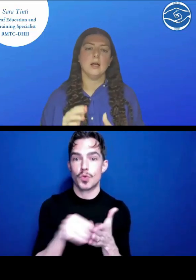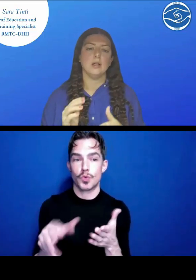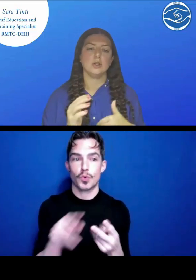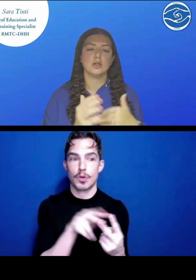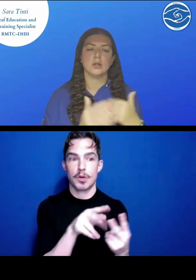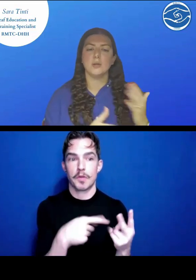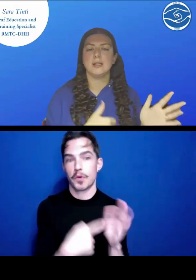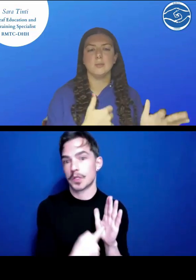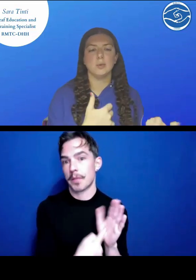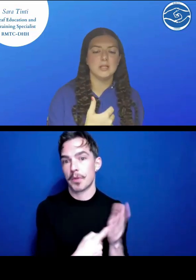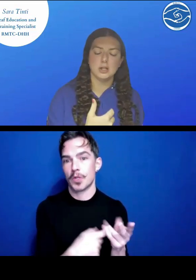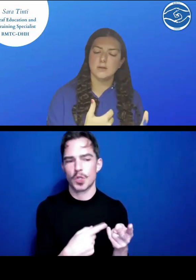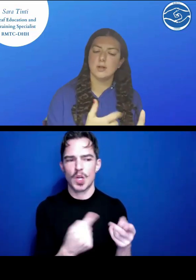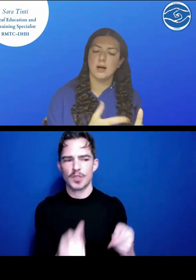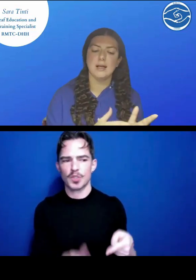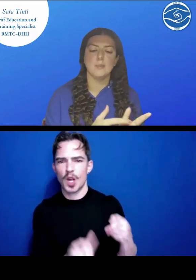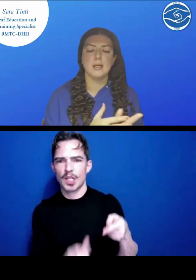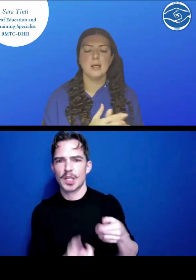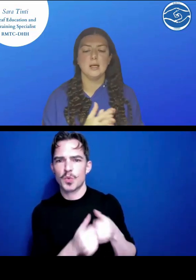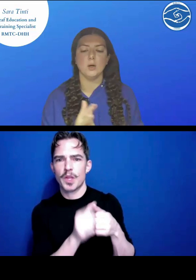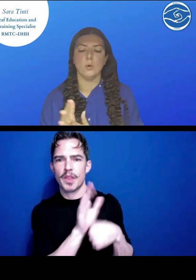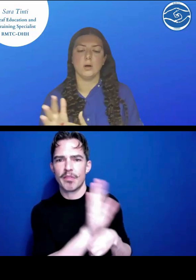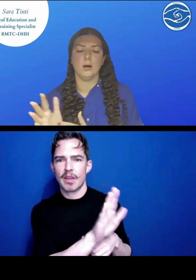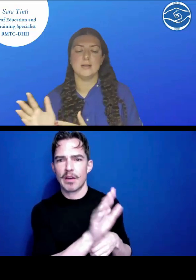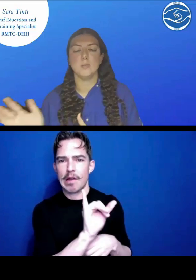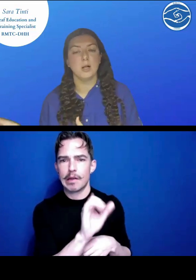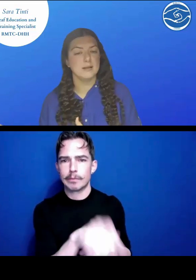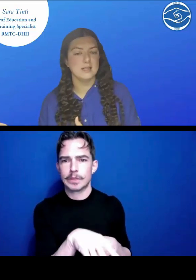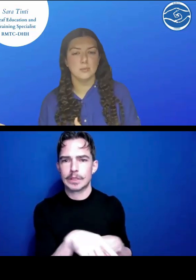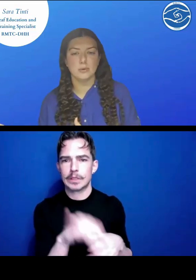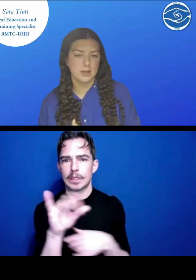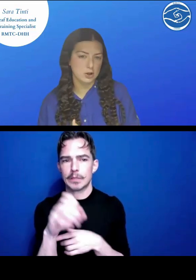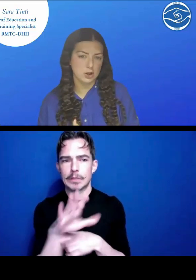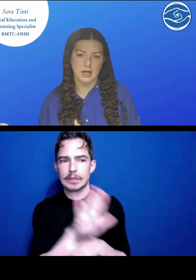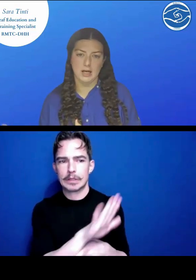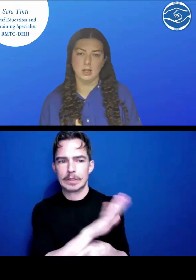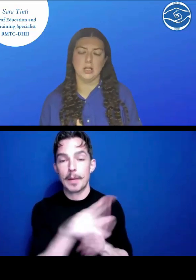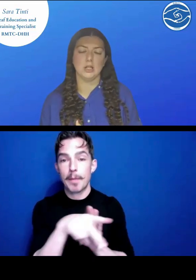that you're struggling with the implementation of their IEP or some policies and procedures changed